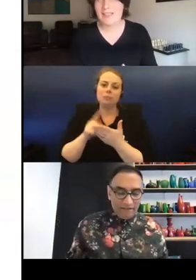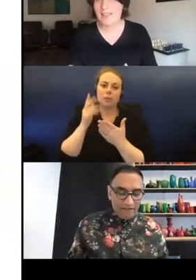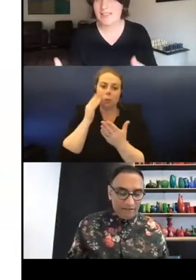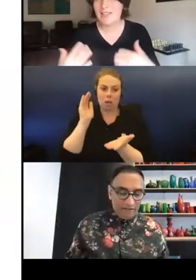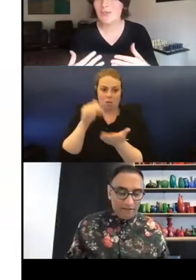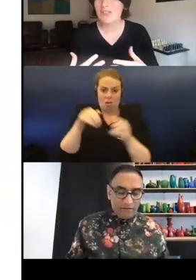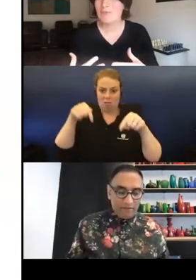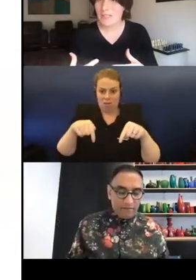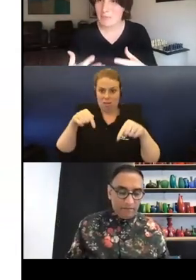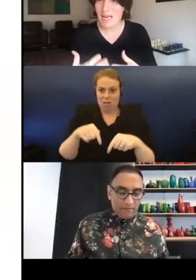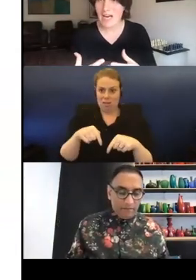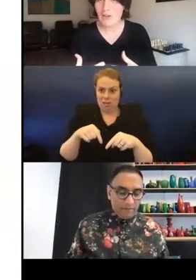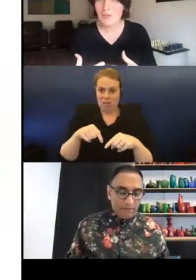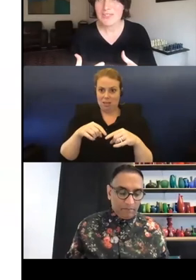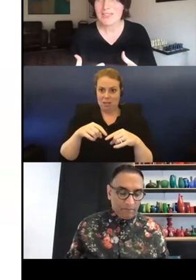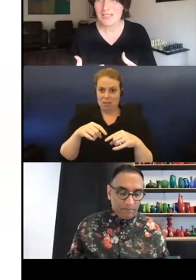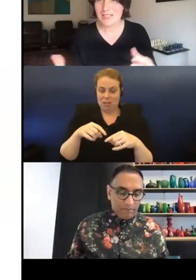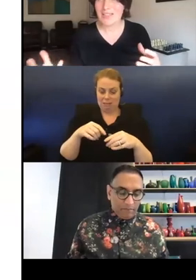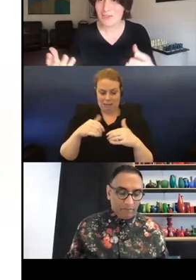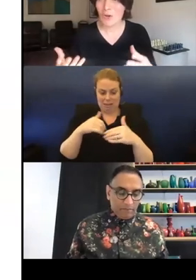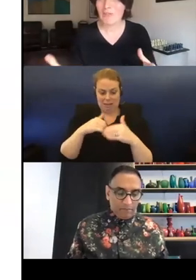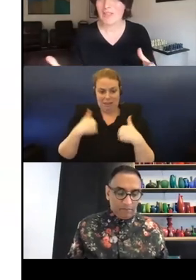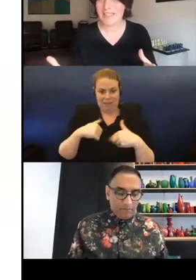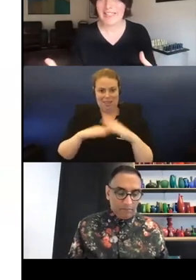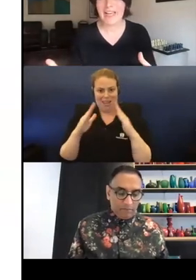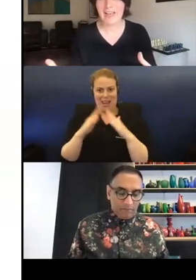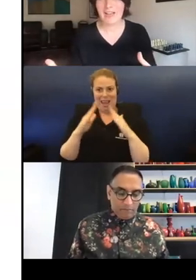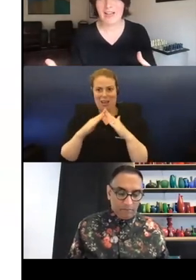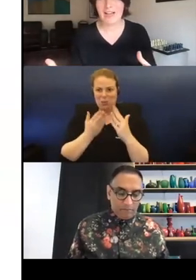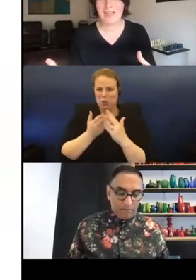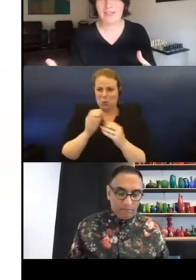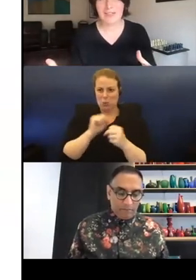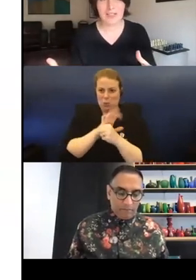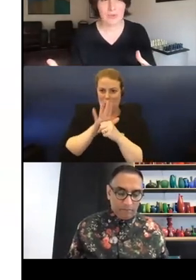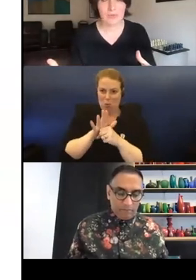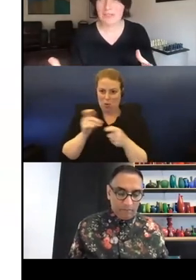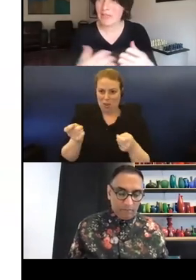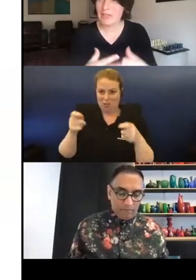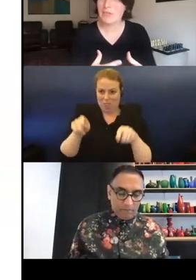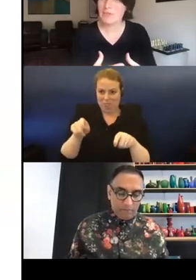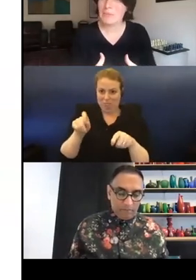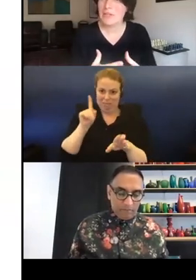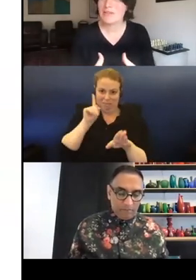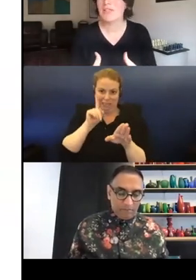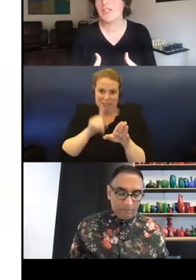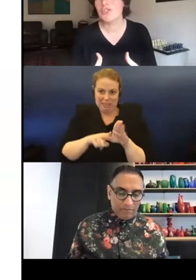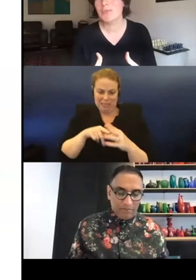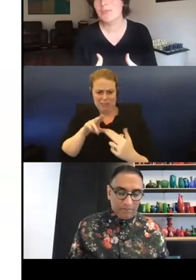started to live in my house in that covered year i i sort of developed a really personal relationship